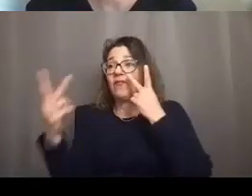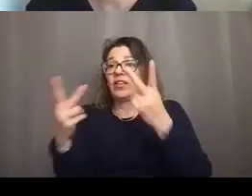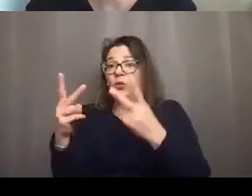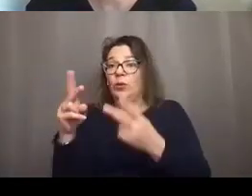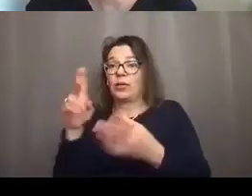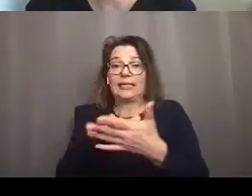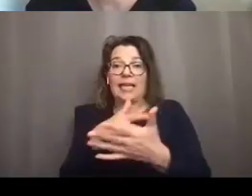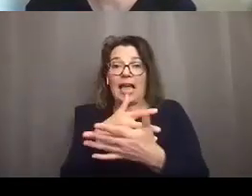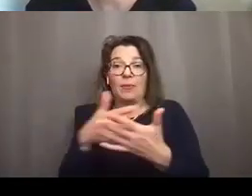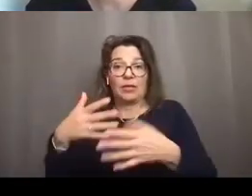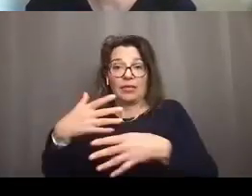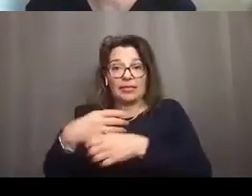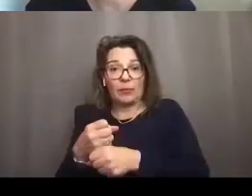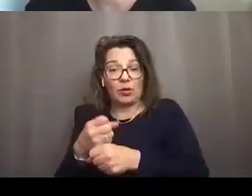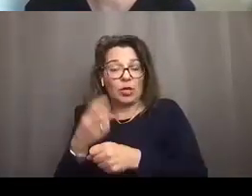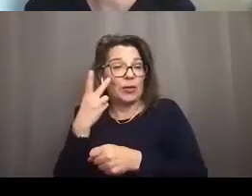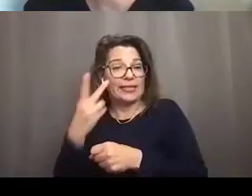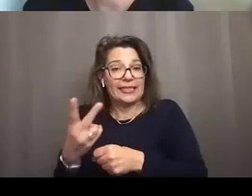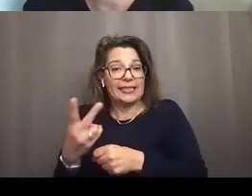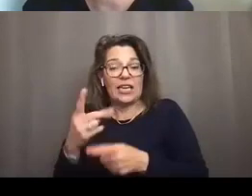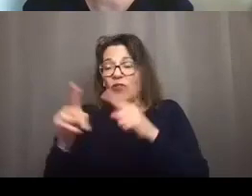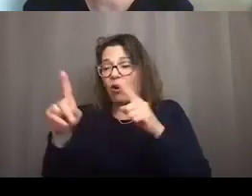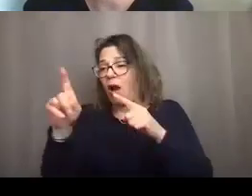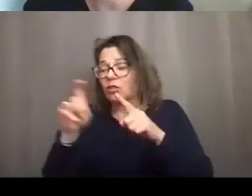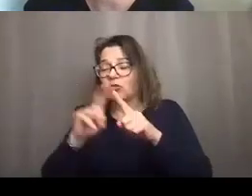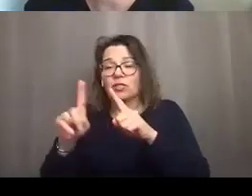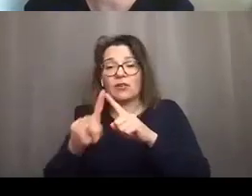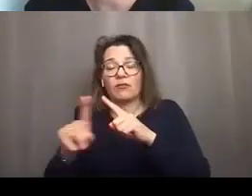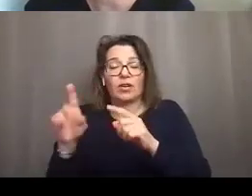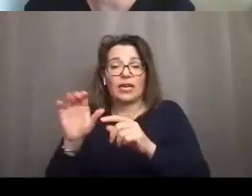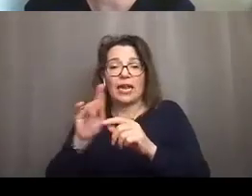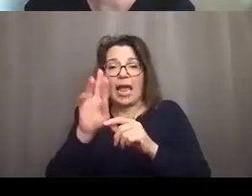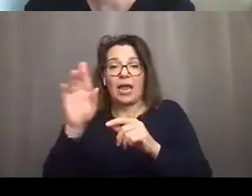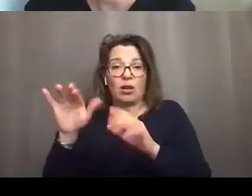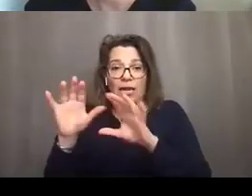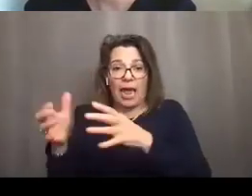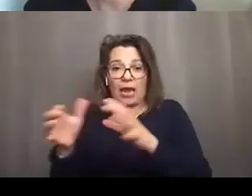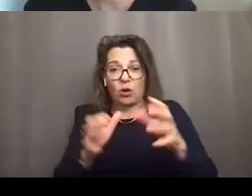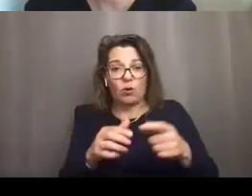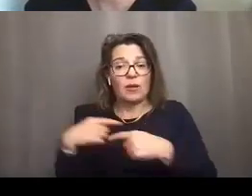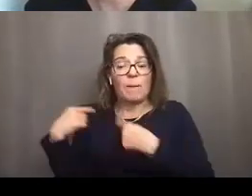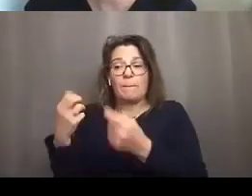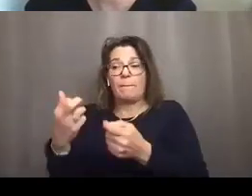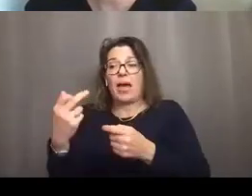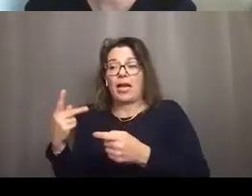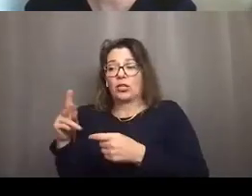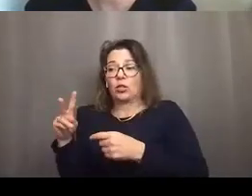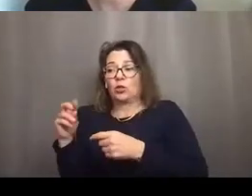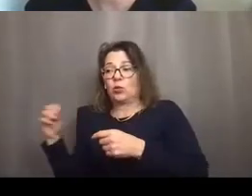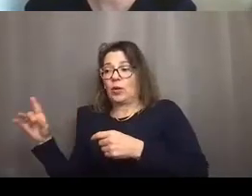of funding levels for hundreds of categories going back to fiscal year 2008, or drill down on any of those numbers